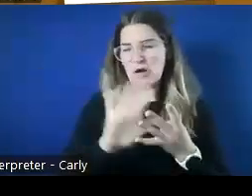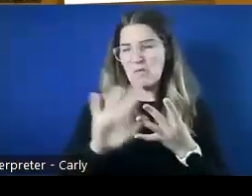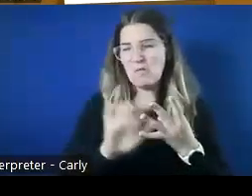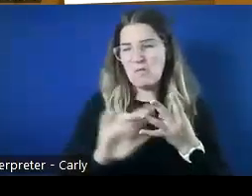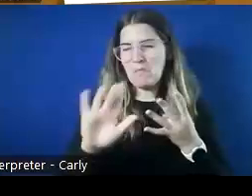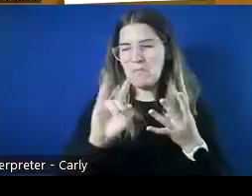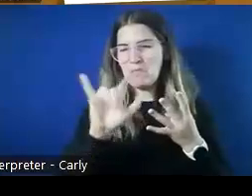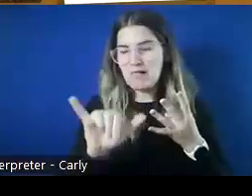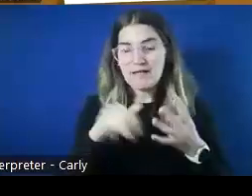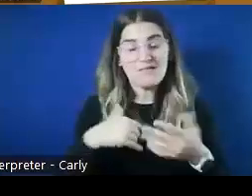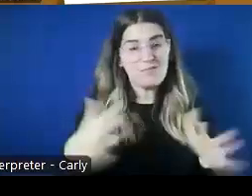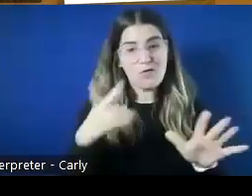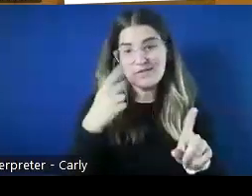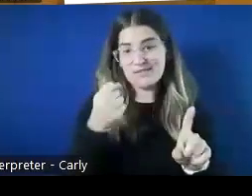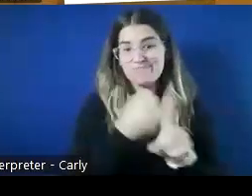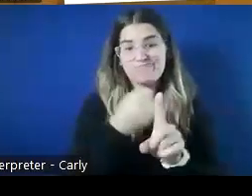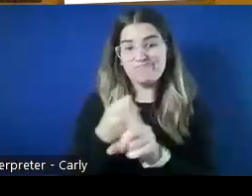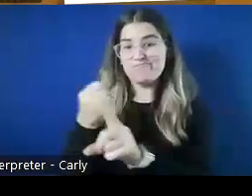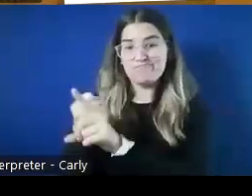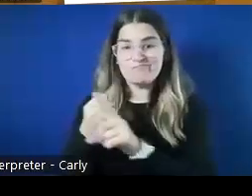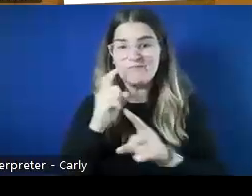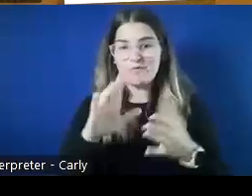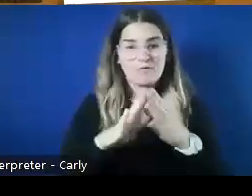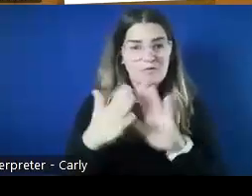the community which we're going to cover today in Greater detail but before we get into those